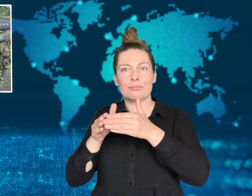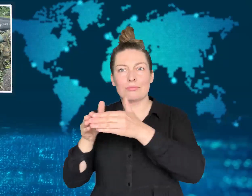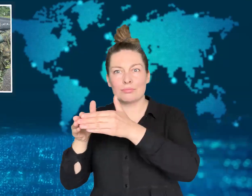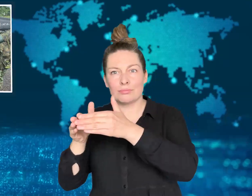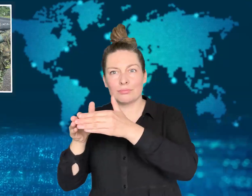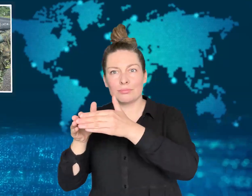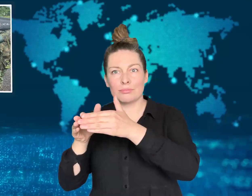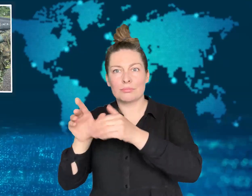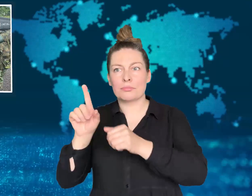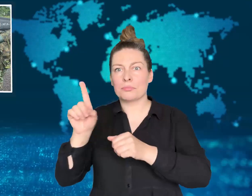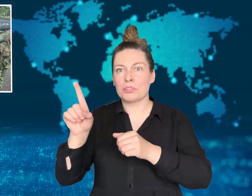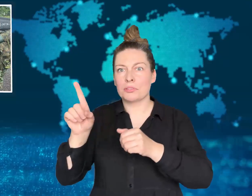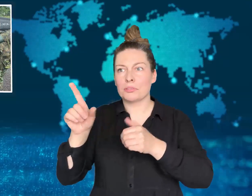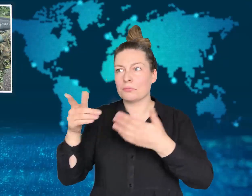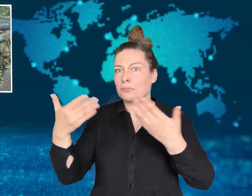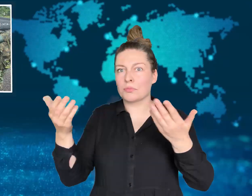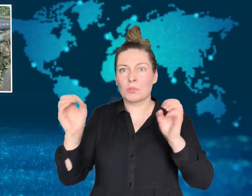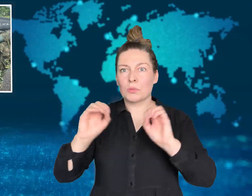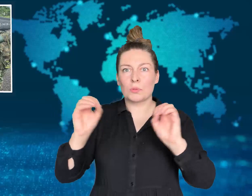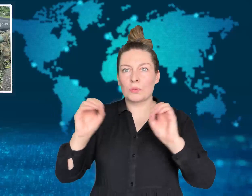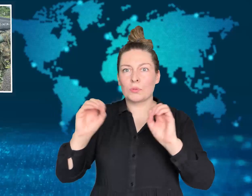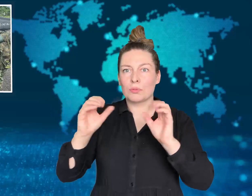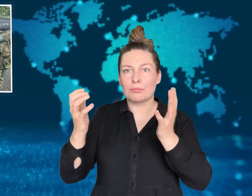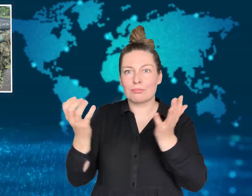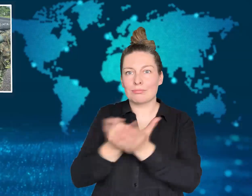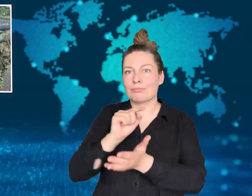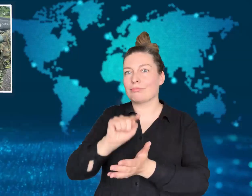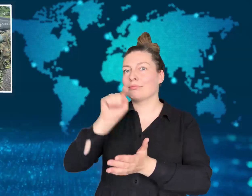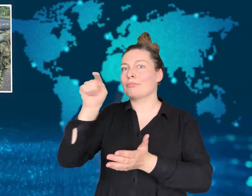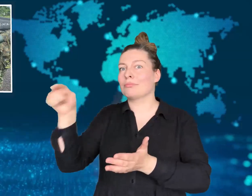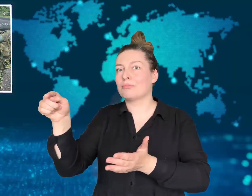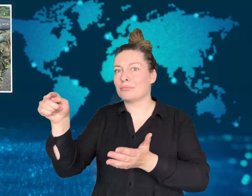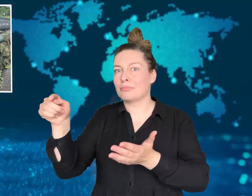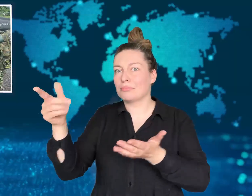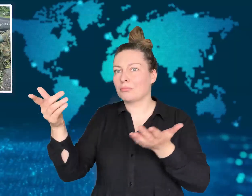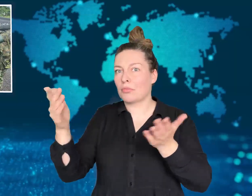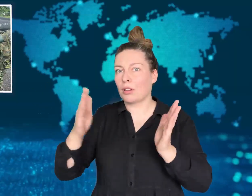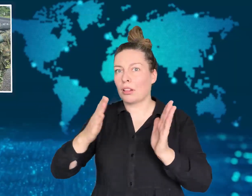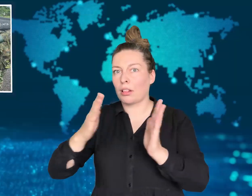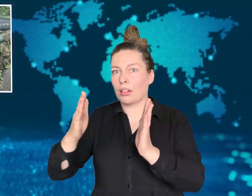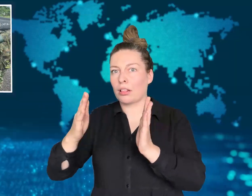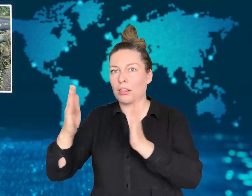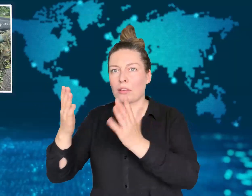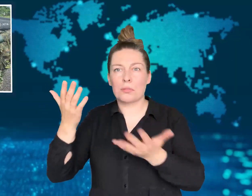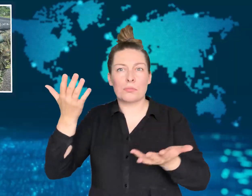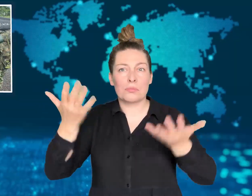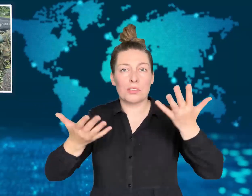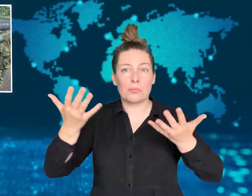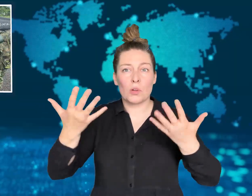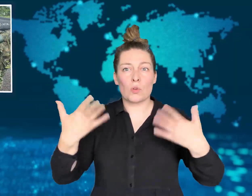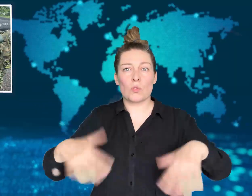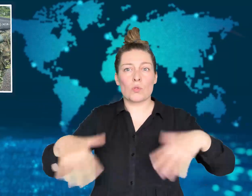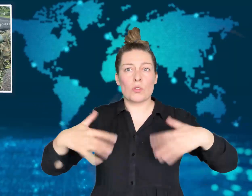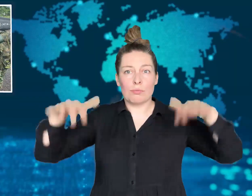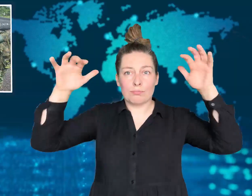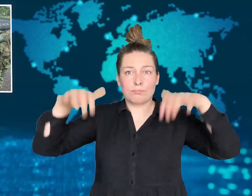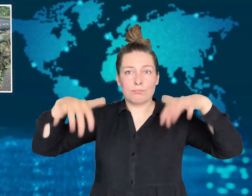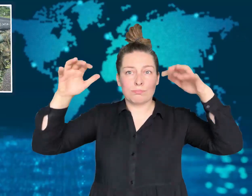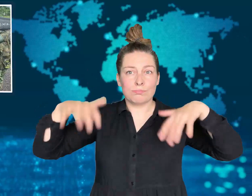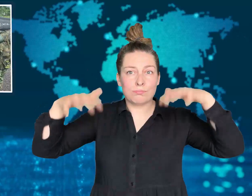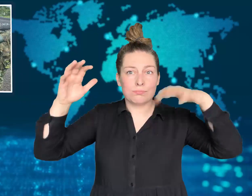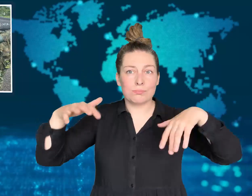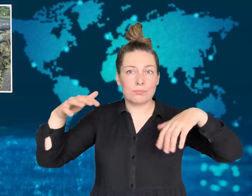and that if that were true, they may have been delayed by heavy rains.